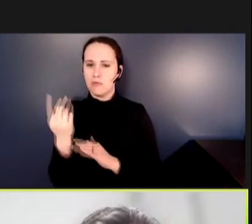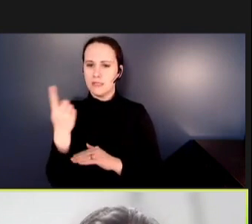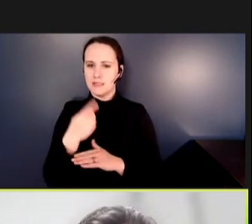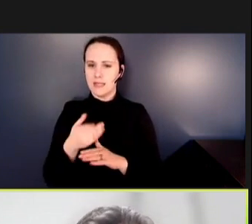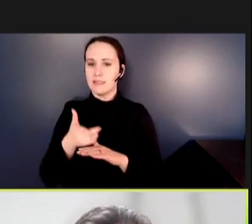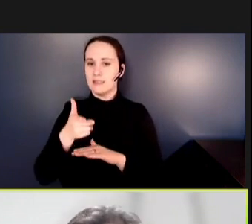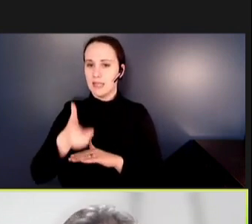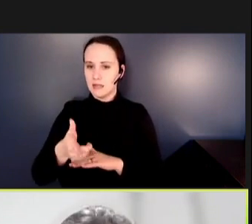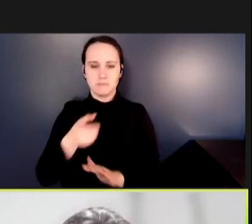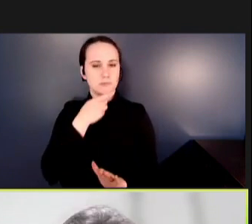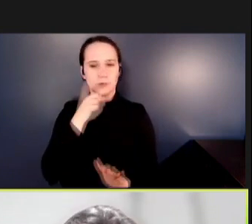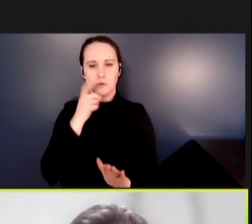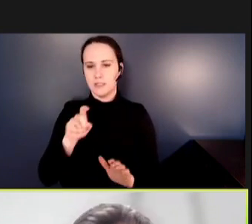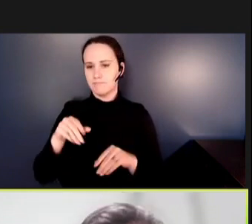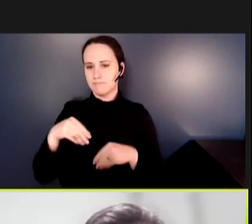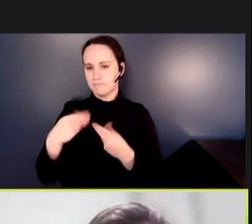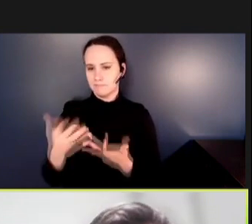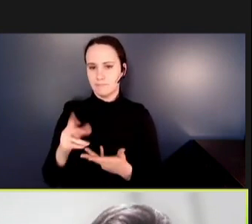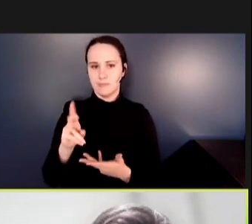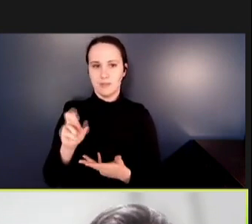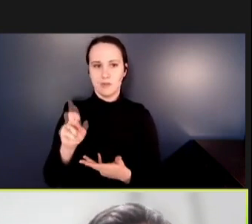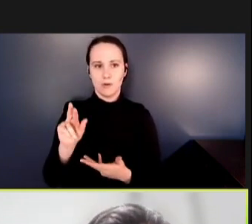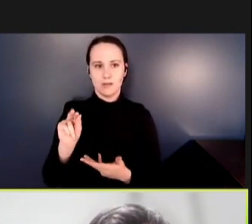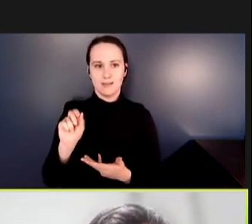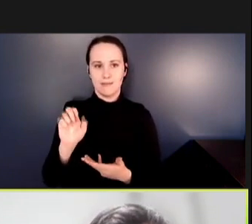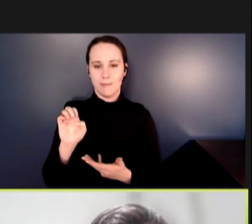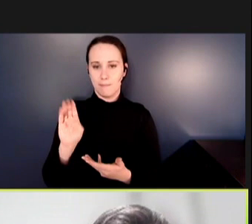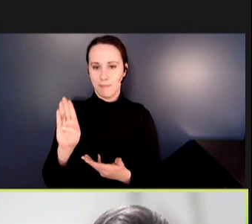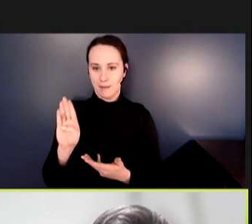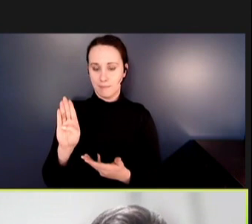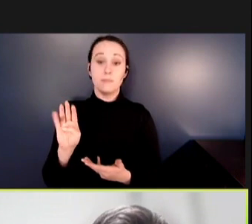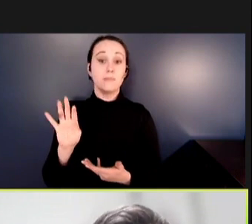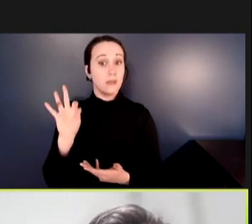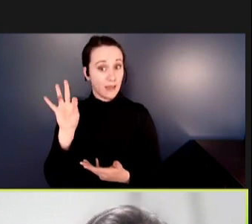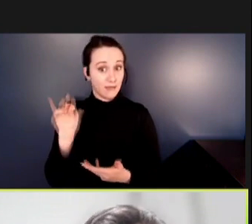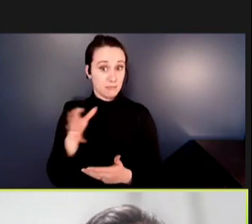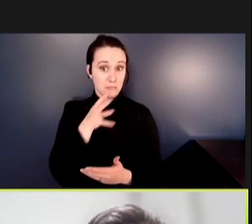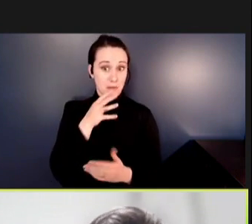However, if there is no maternal vaccination, the babies can have this vaccine. So again,